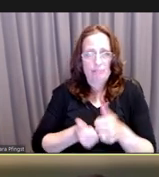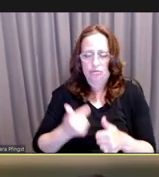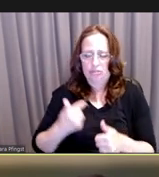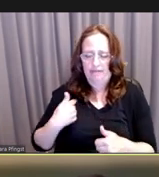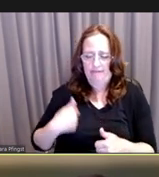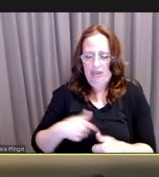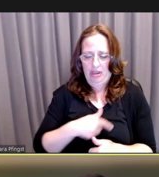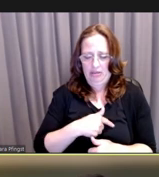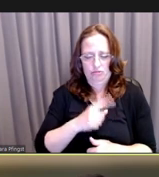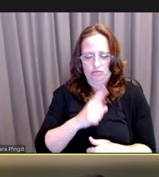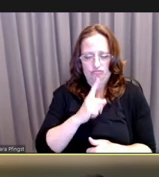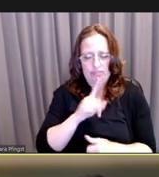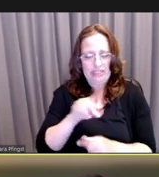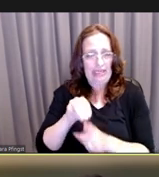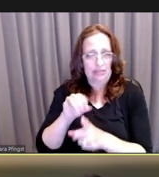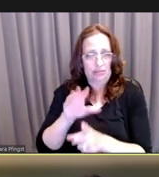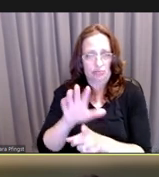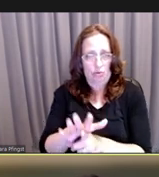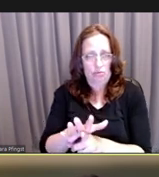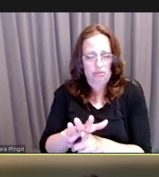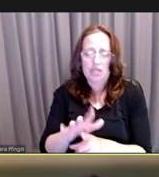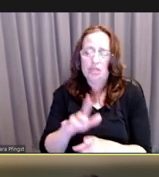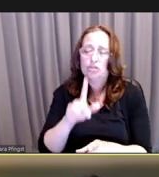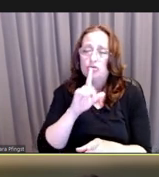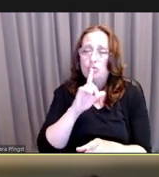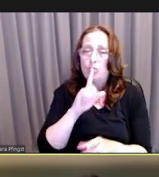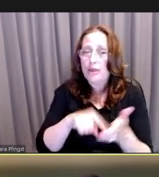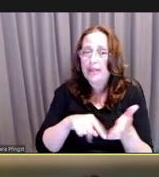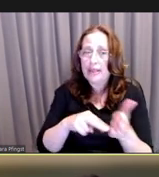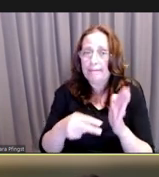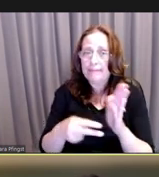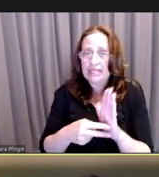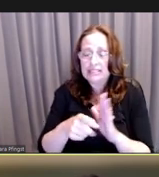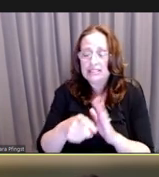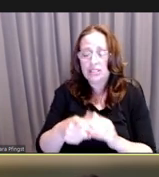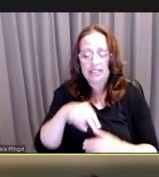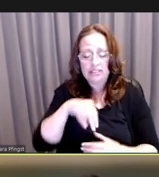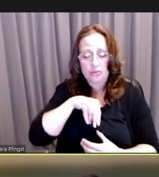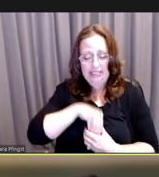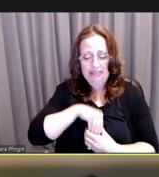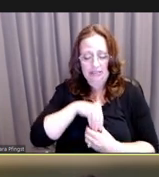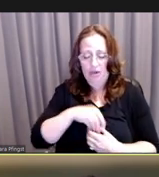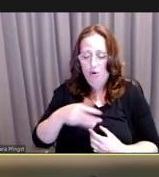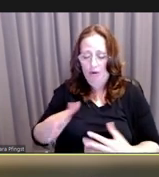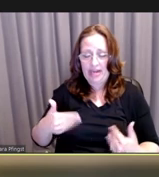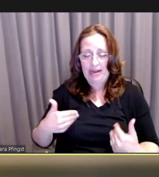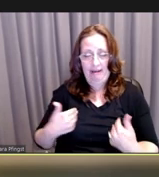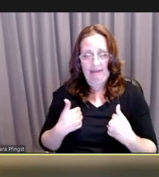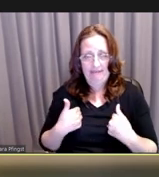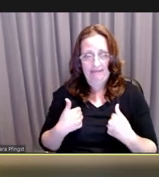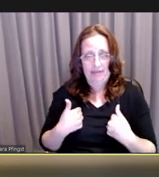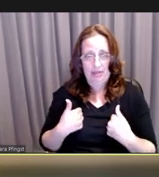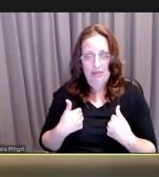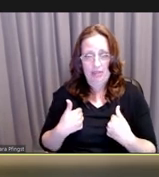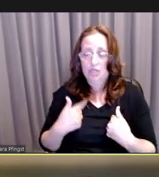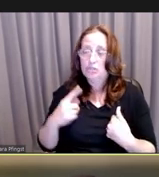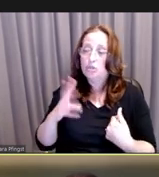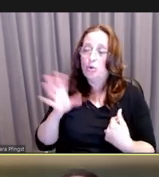believed to be the cause of congenital CMV. Of a maternal infection being passed to their...